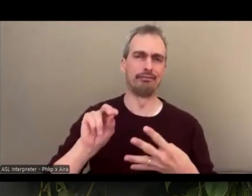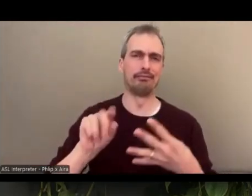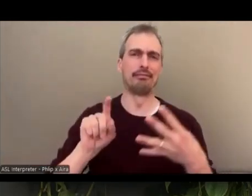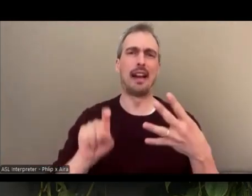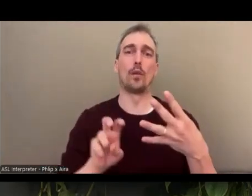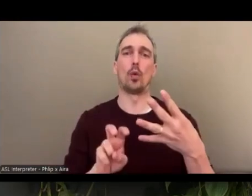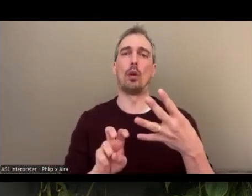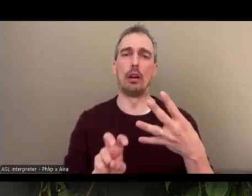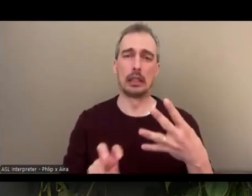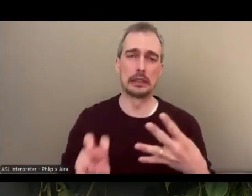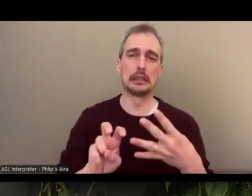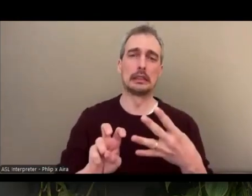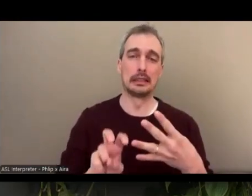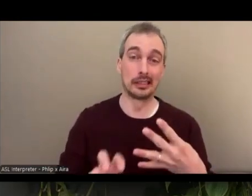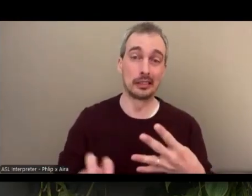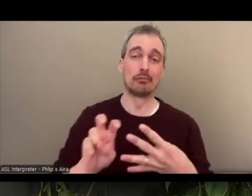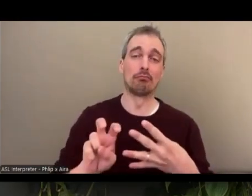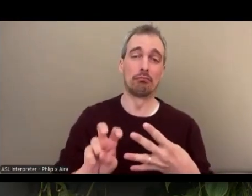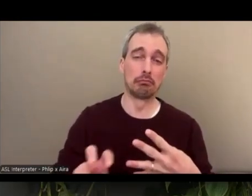Each stage sort of sets the table for the next one.